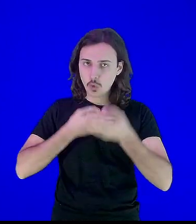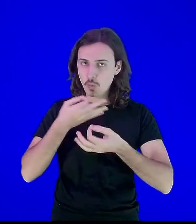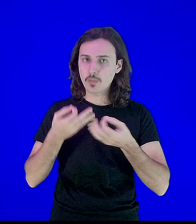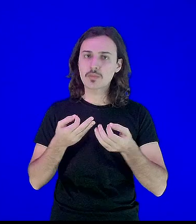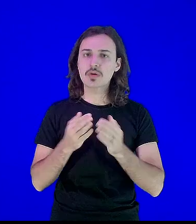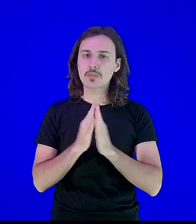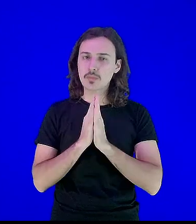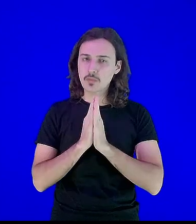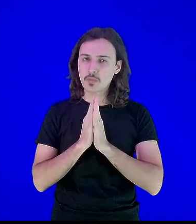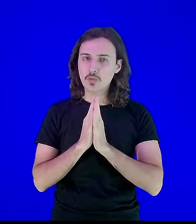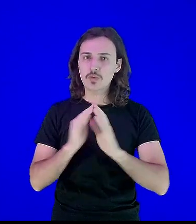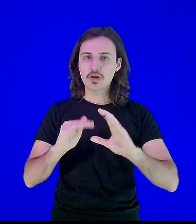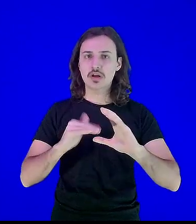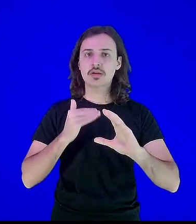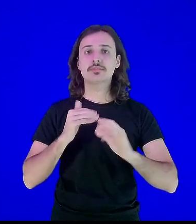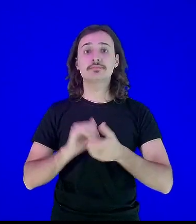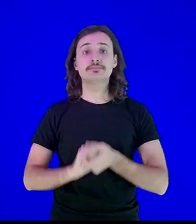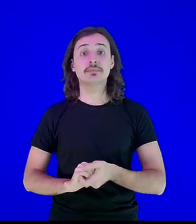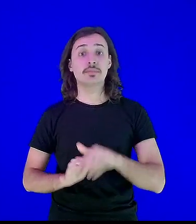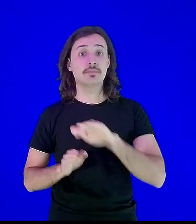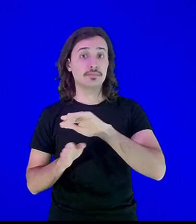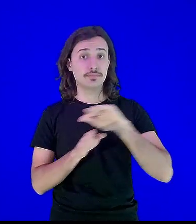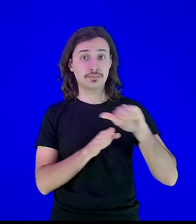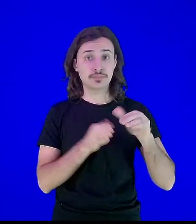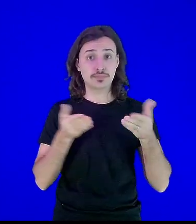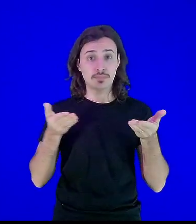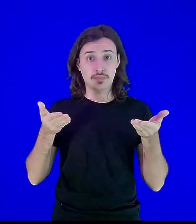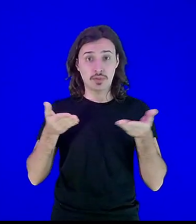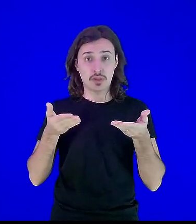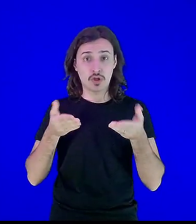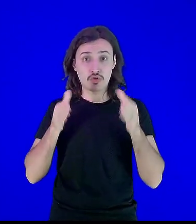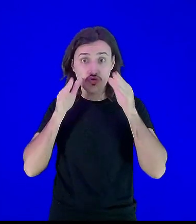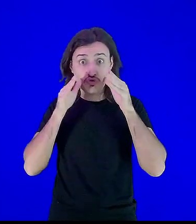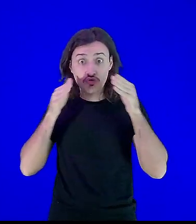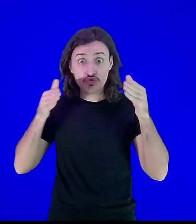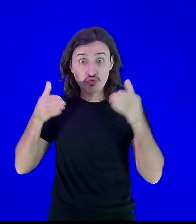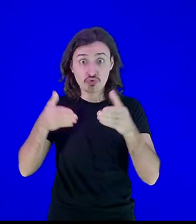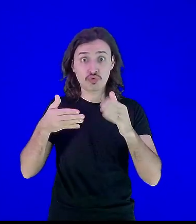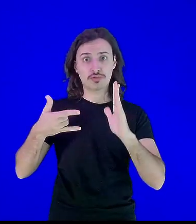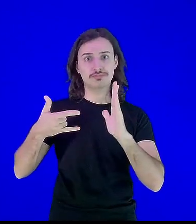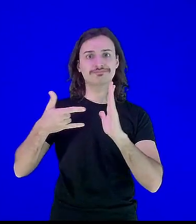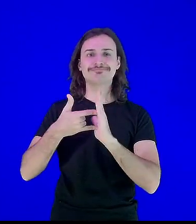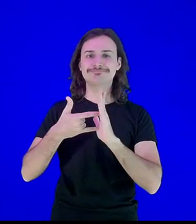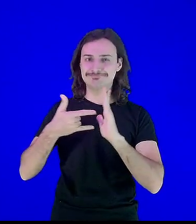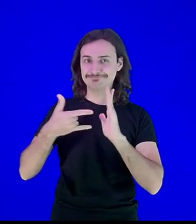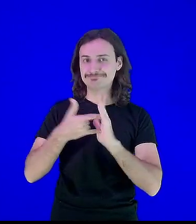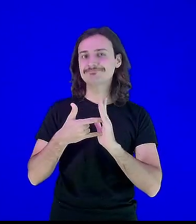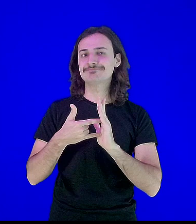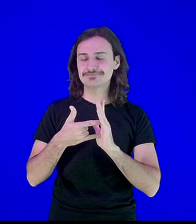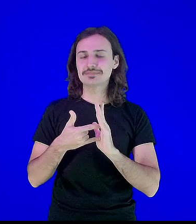now, for the dev talk. It's a small talk I just want to share some challenges I had